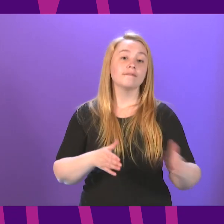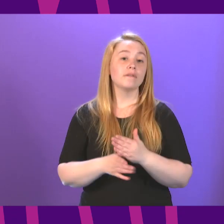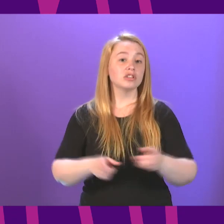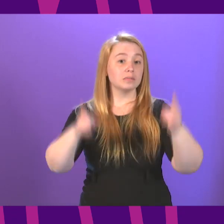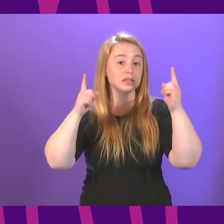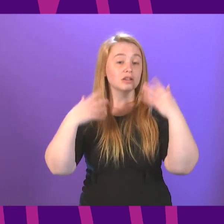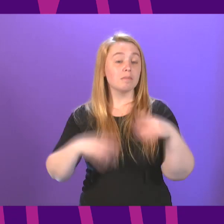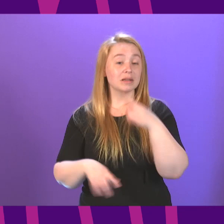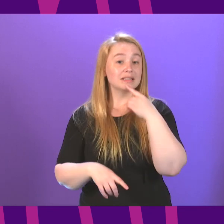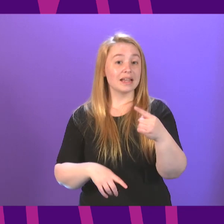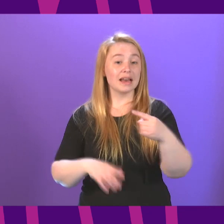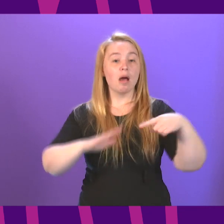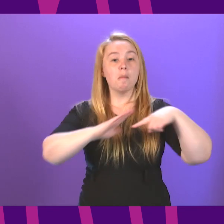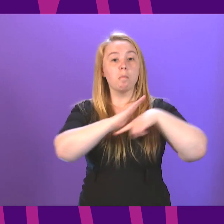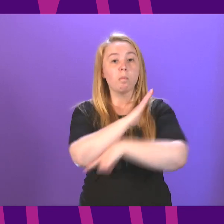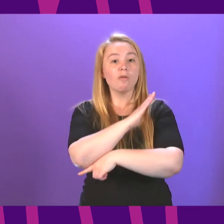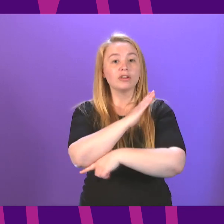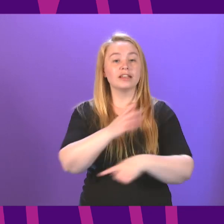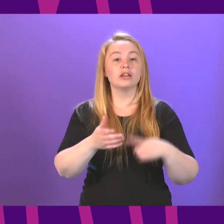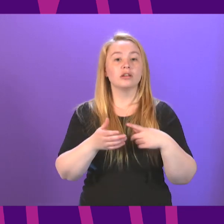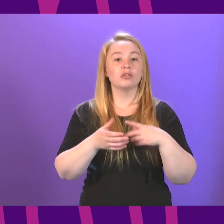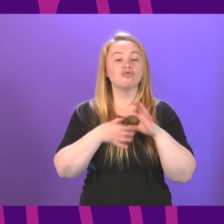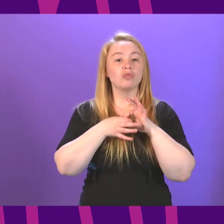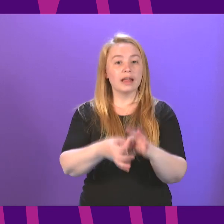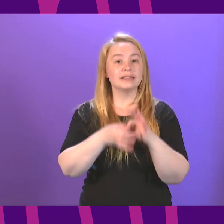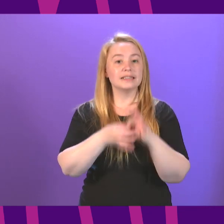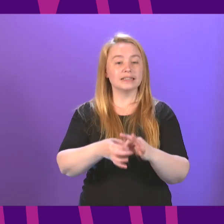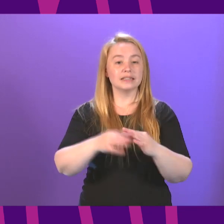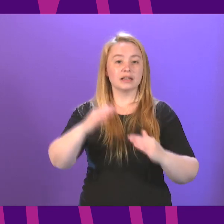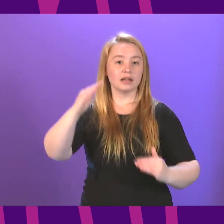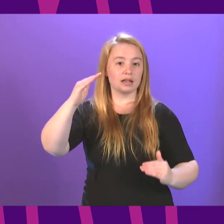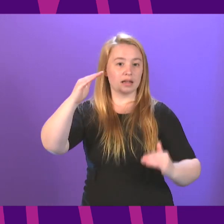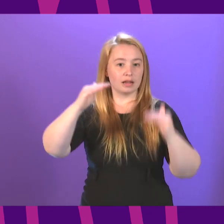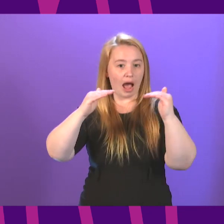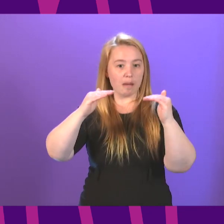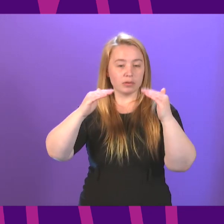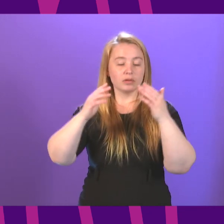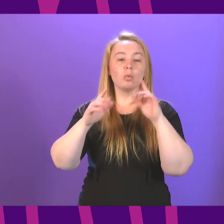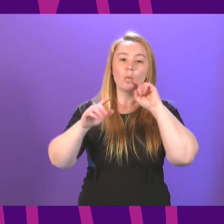close the poverty-related attainment gap completely, but that was six years ago.